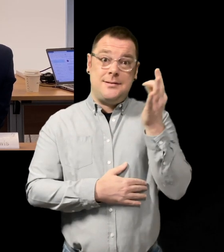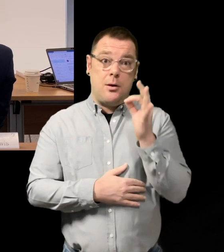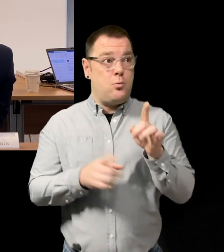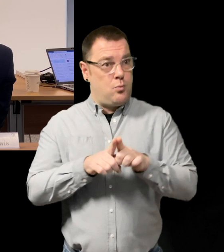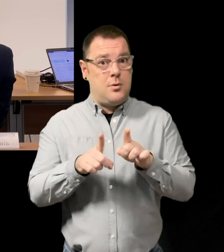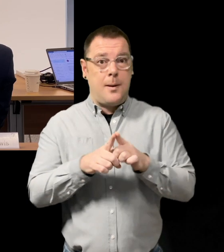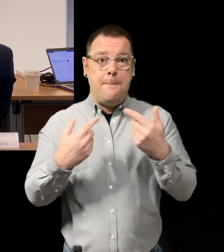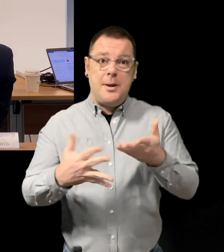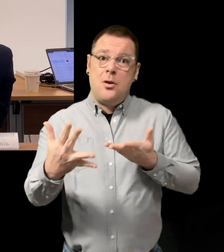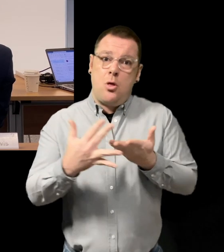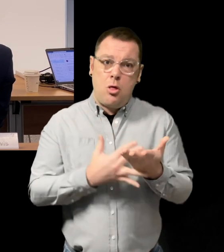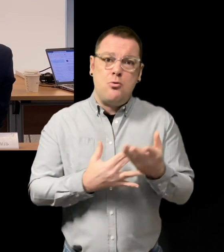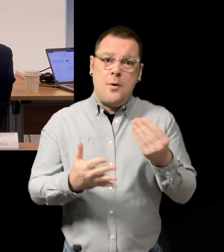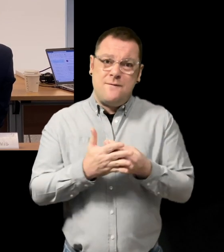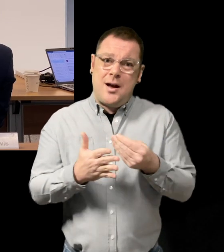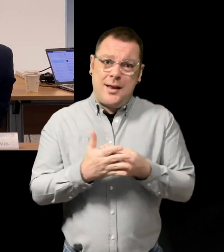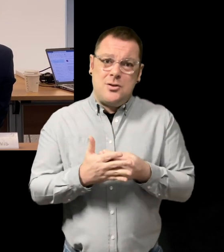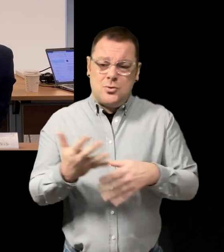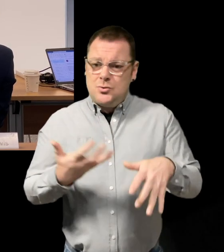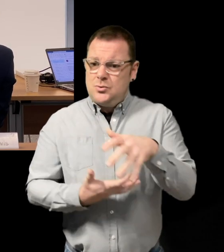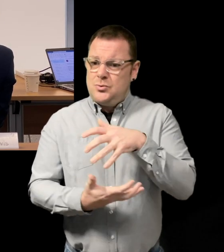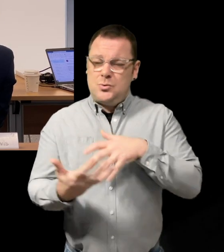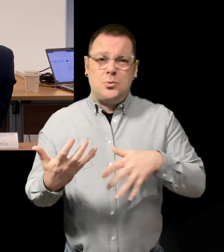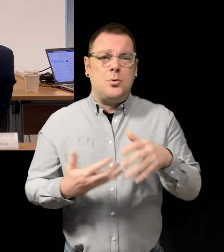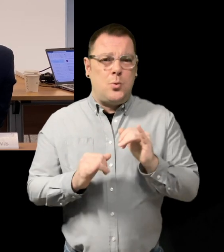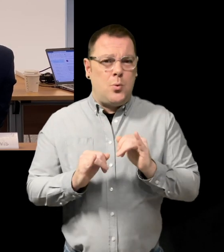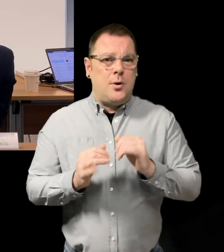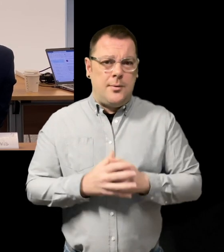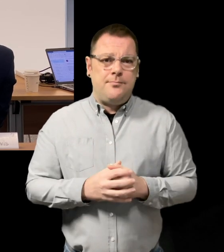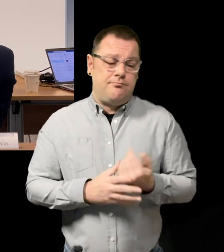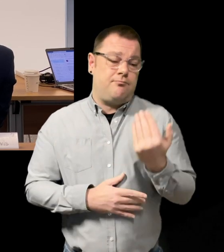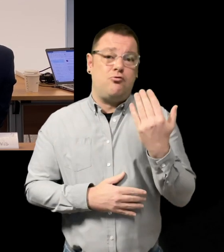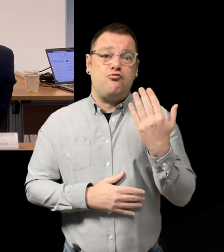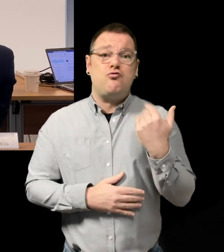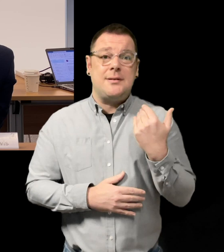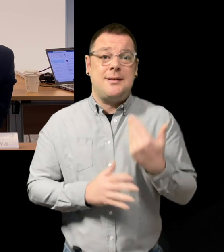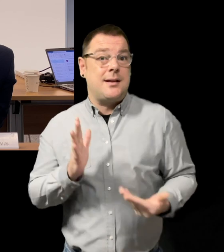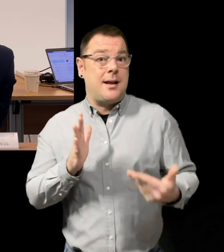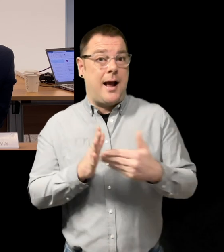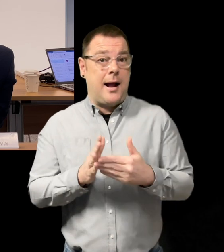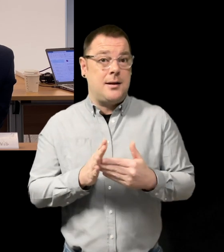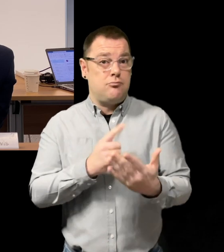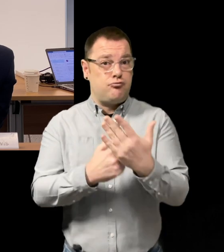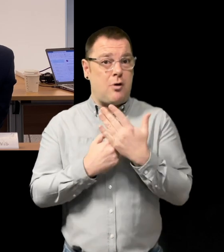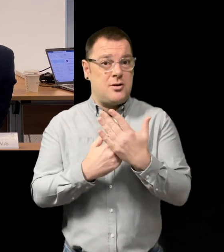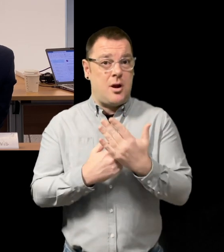too, has gone through that sort of financial turmoil. Recently, we've seen the added pressures of spiralling